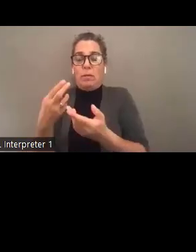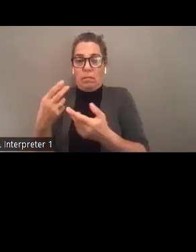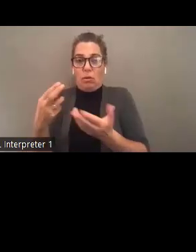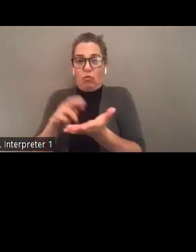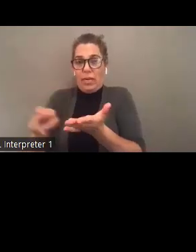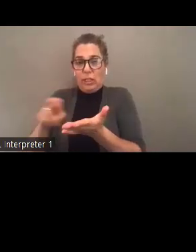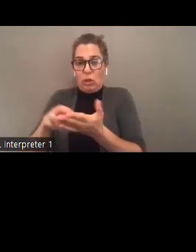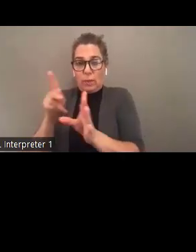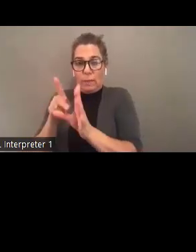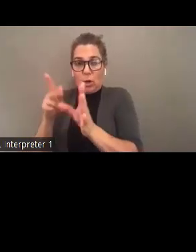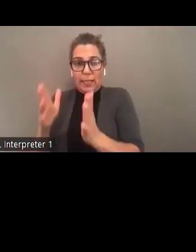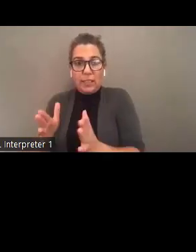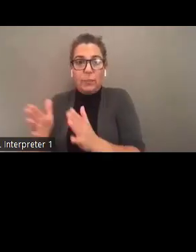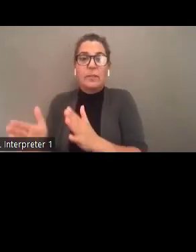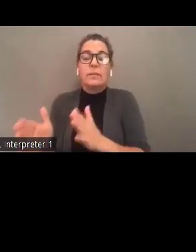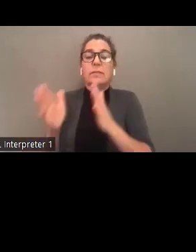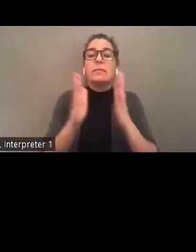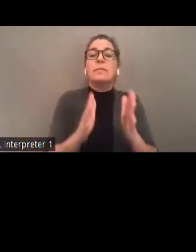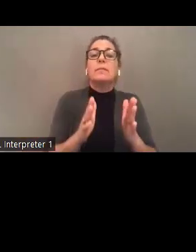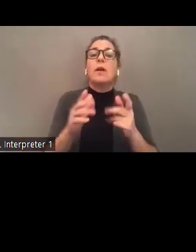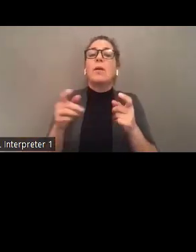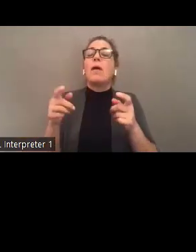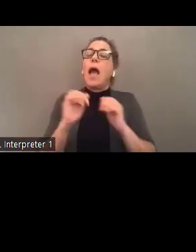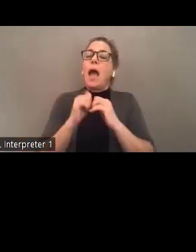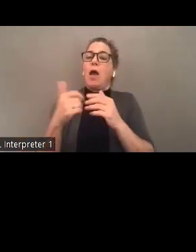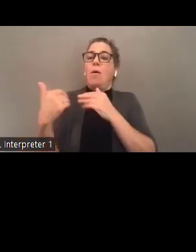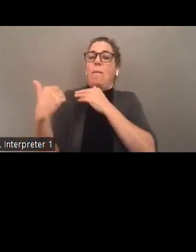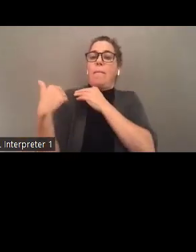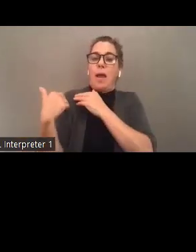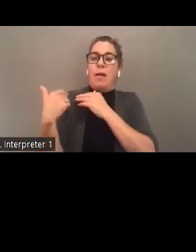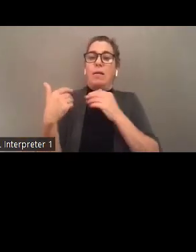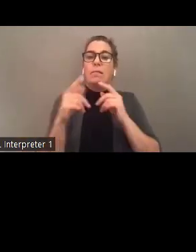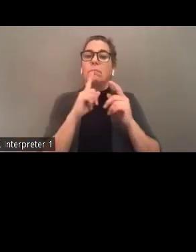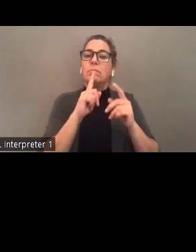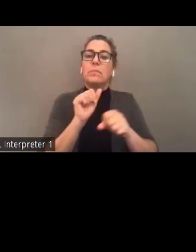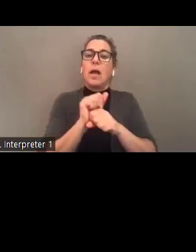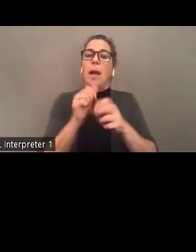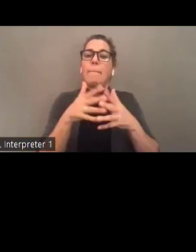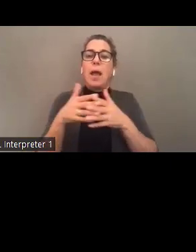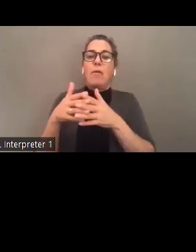the responsible management and sharing of American Indian and Alaska native participant data,